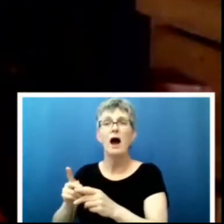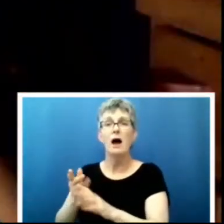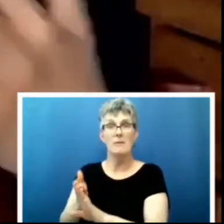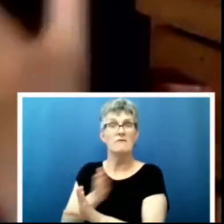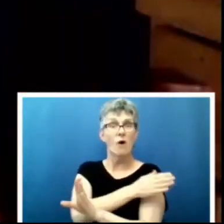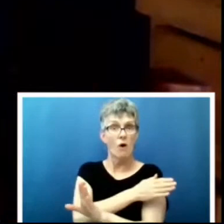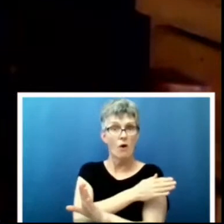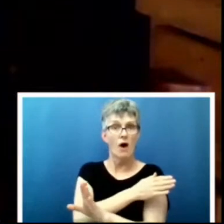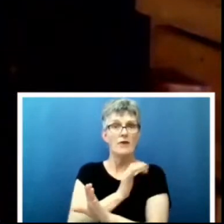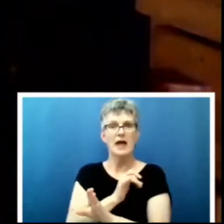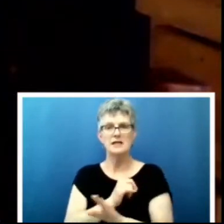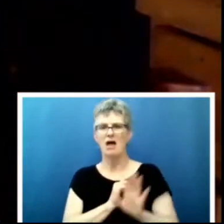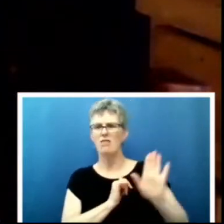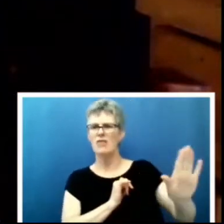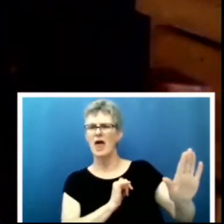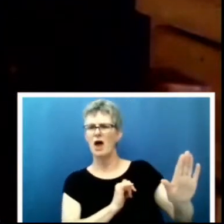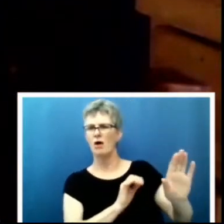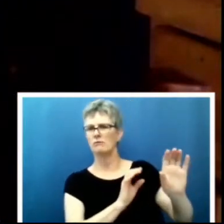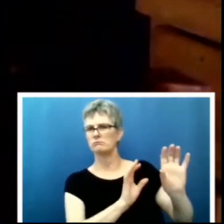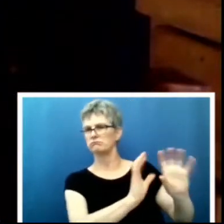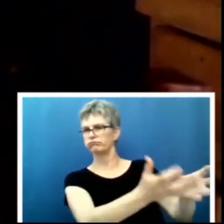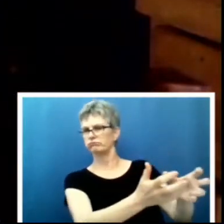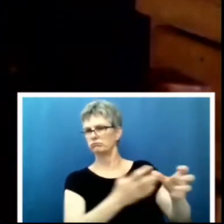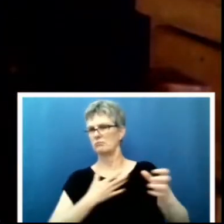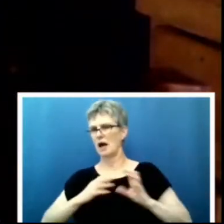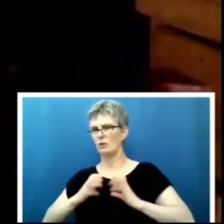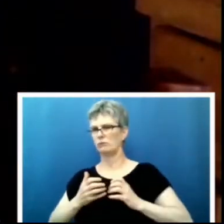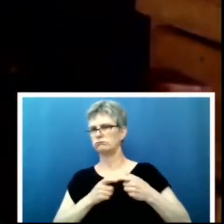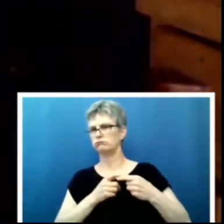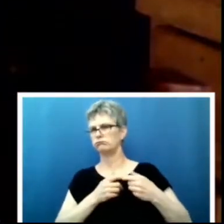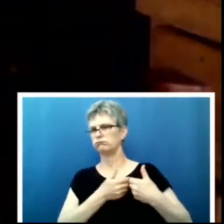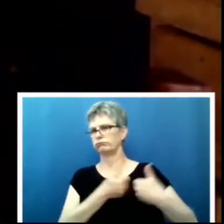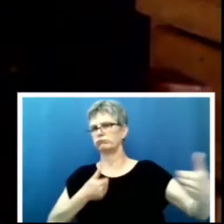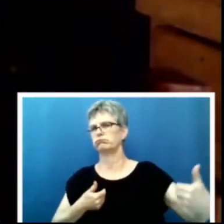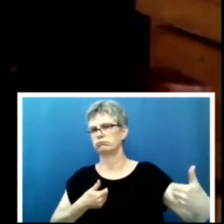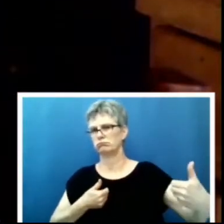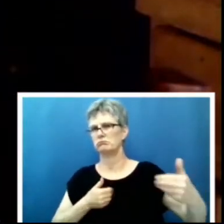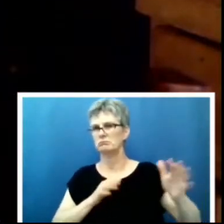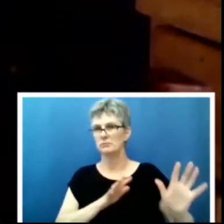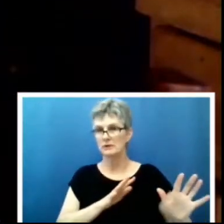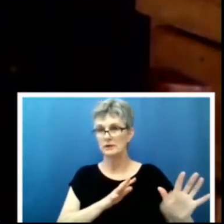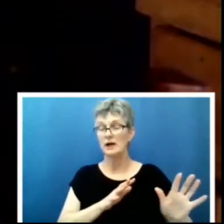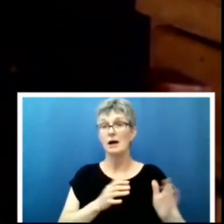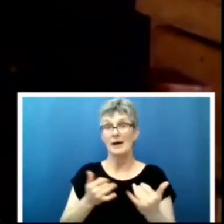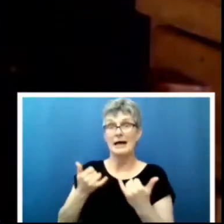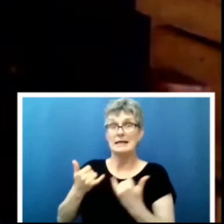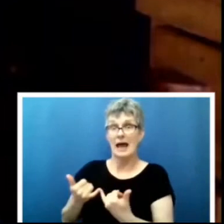I welcome those confrontational conversations. Are they hard? Yes. Does it kind of stress me out? Absolutely.